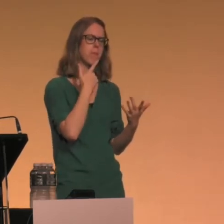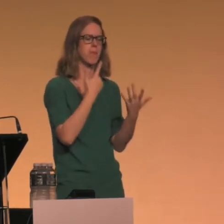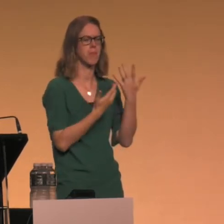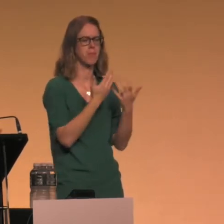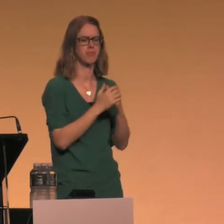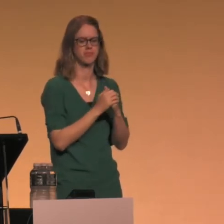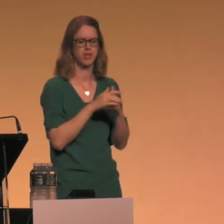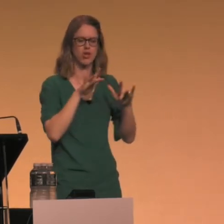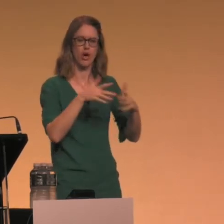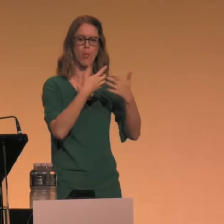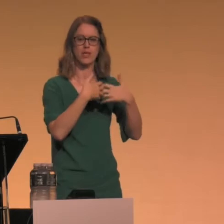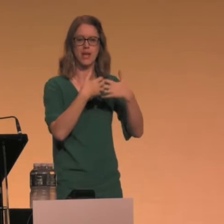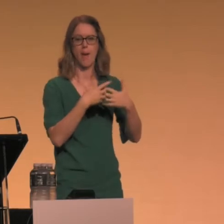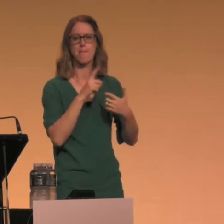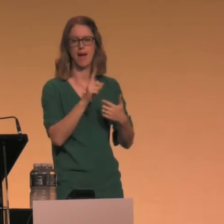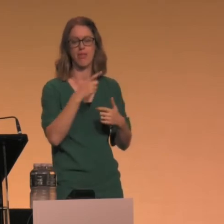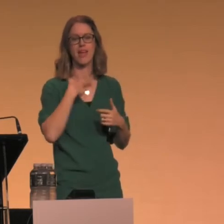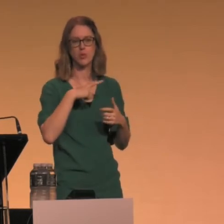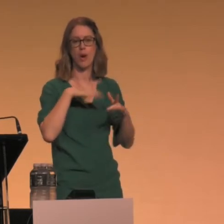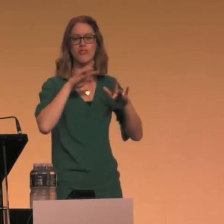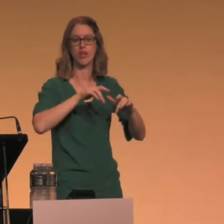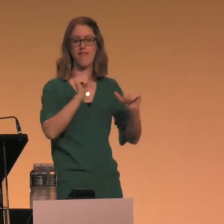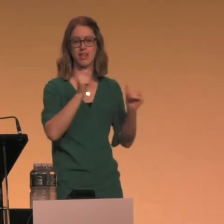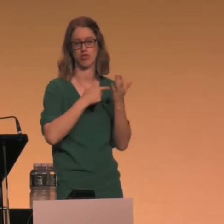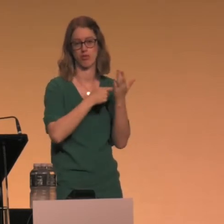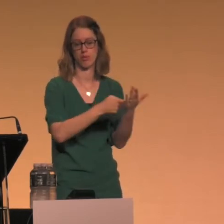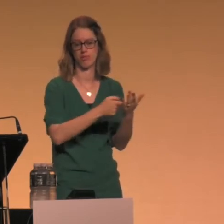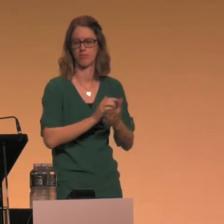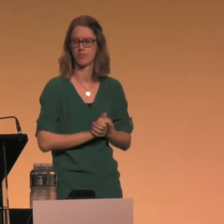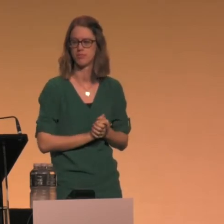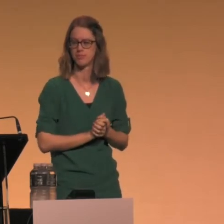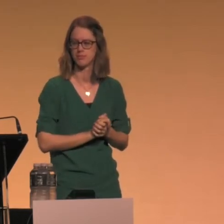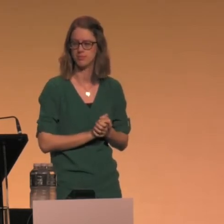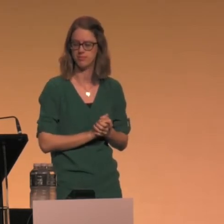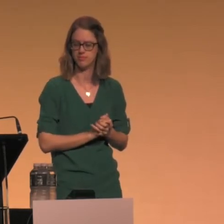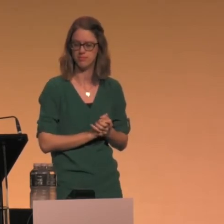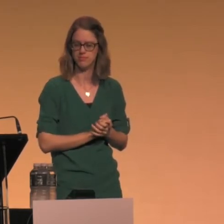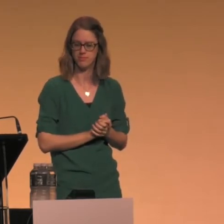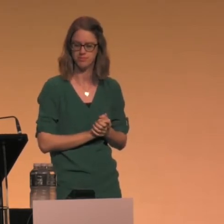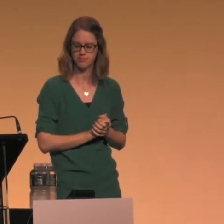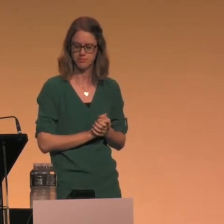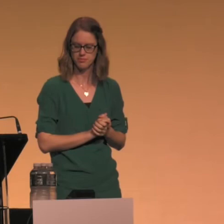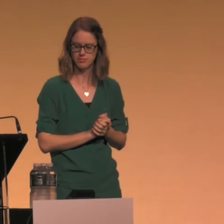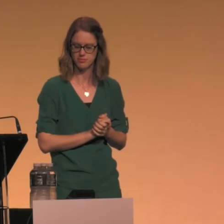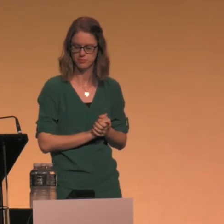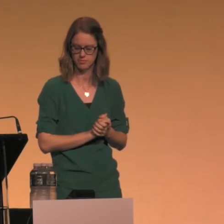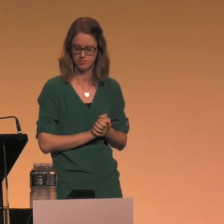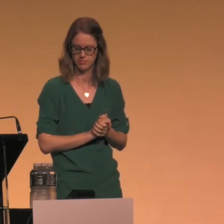I haven't worked it out yet, but that's why we haven't finished the report. But I suppose the other thing about the report